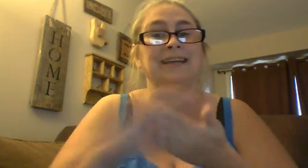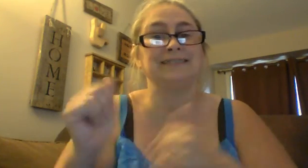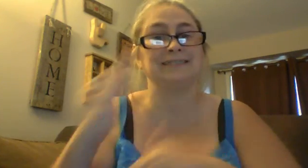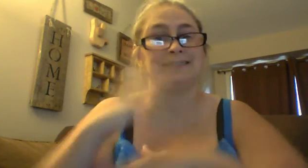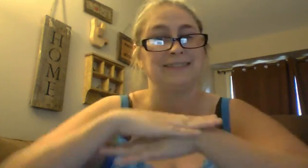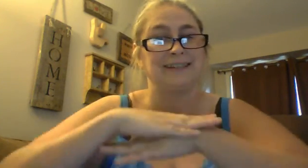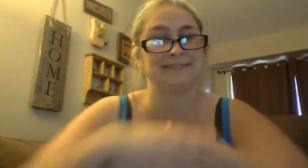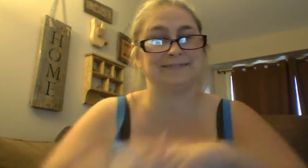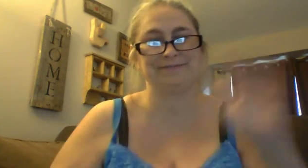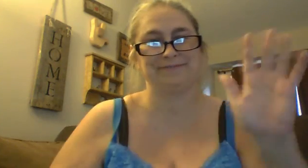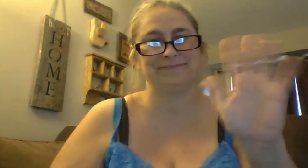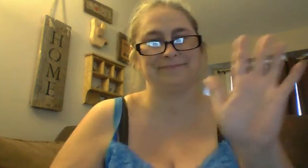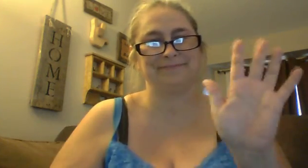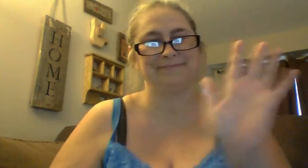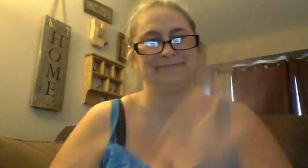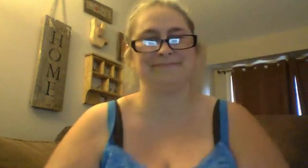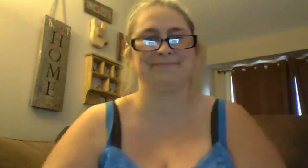Have a Nice Day! Bye!.....